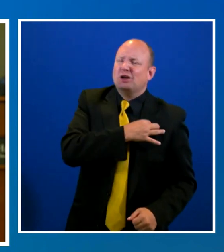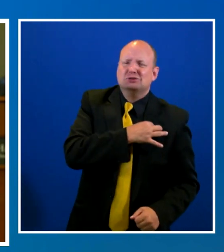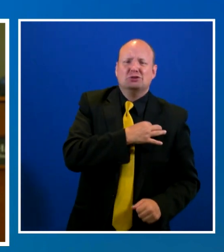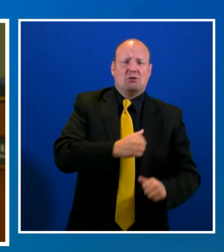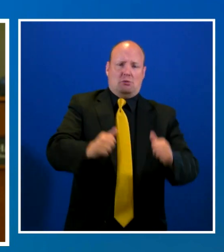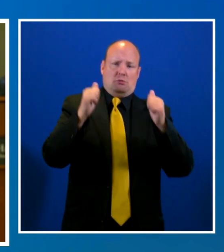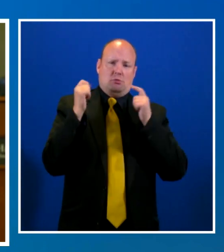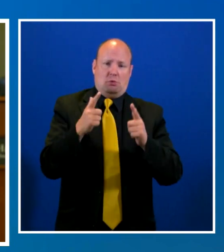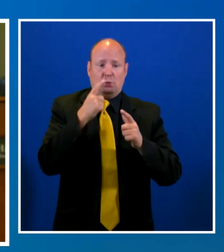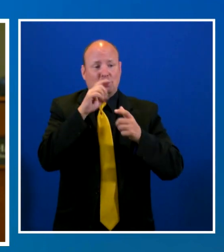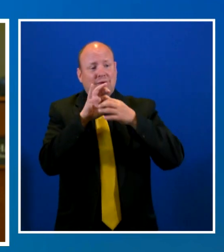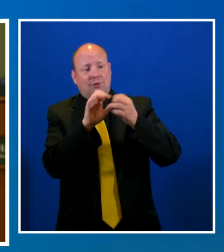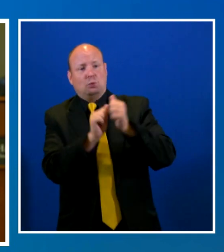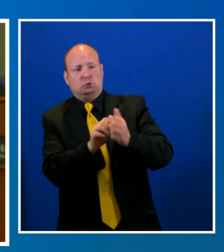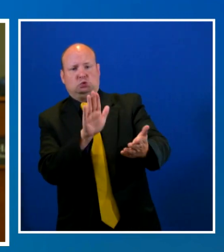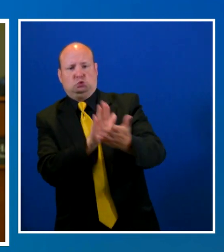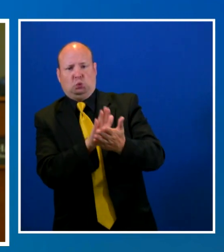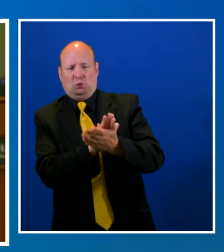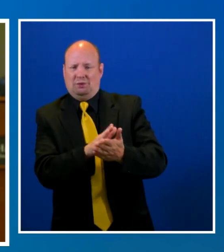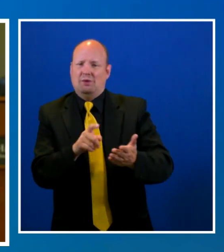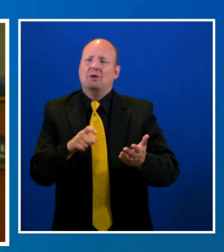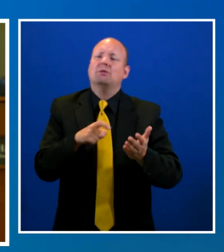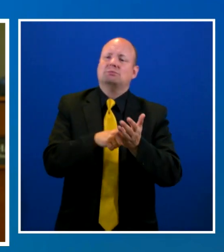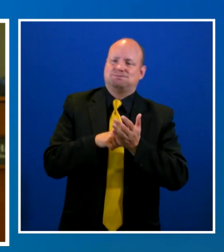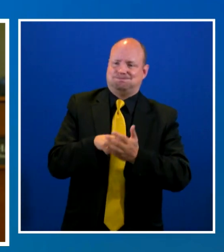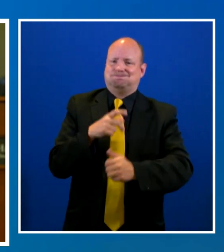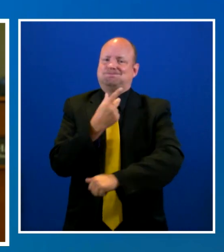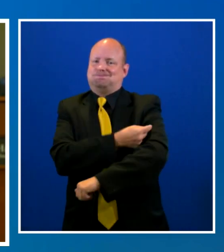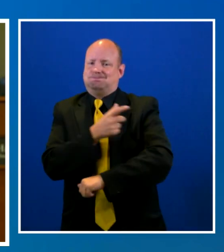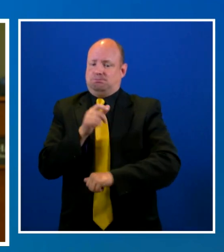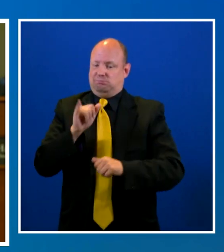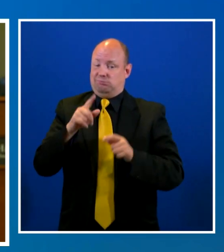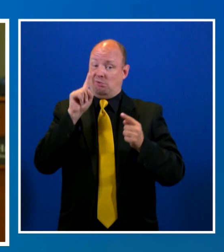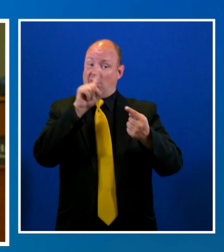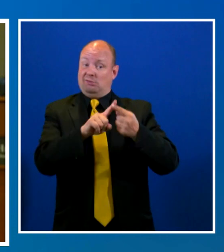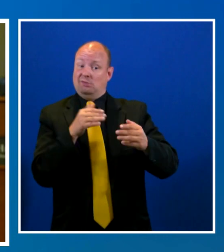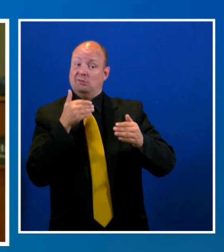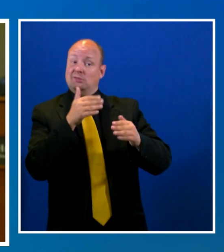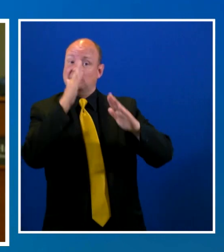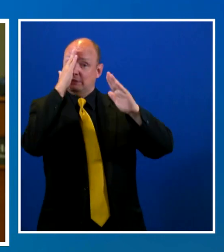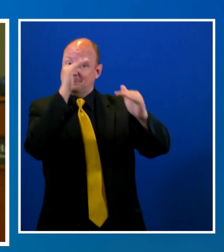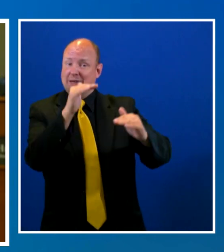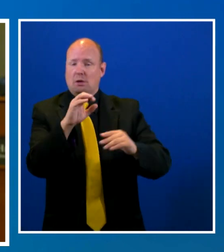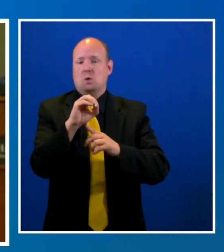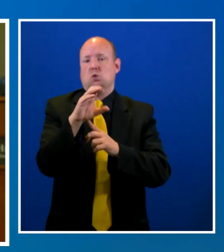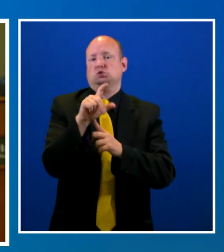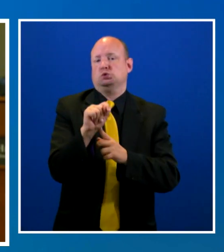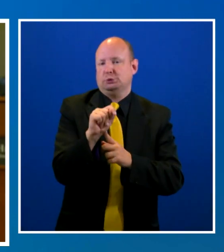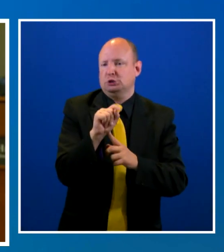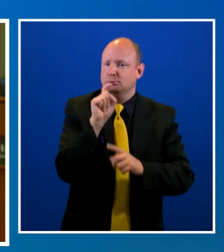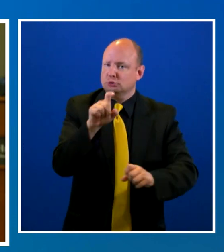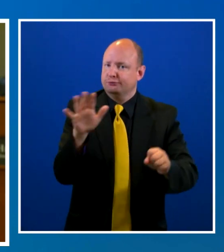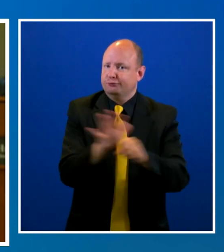will have until October 18th to be fully vaccinated as a condition of employment.